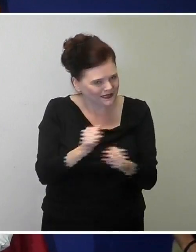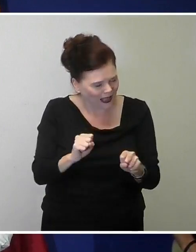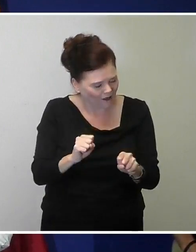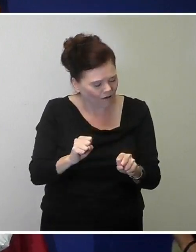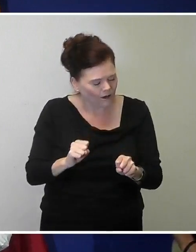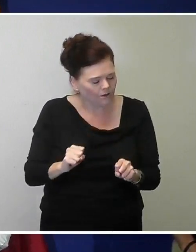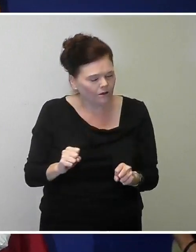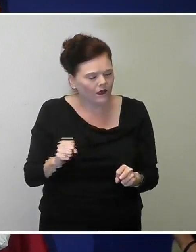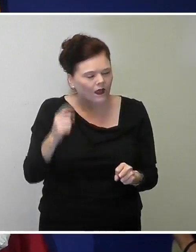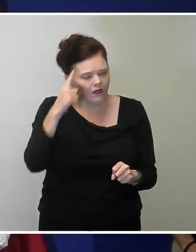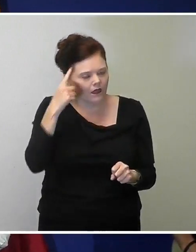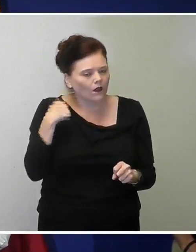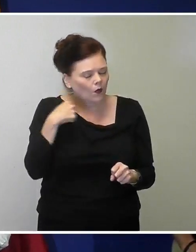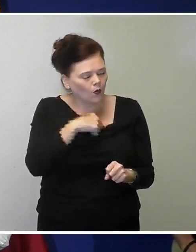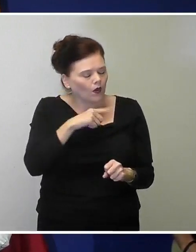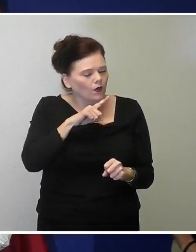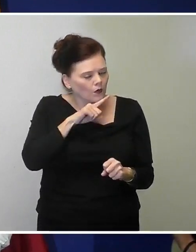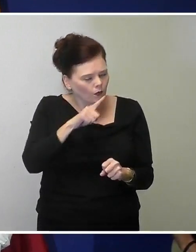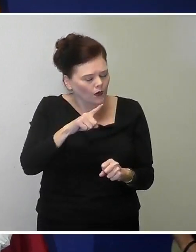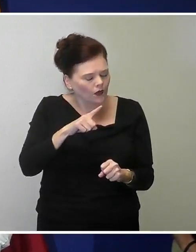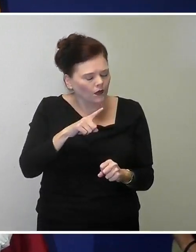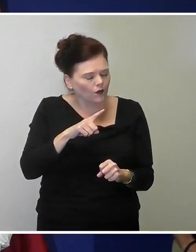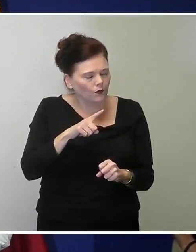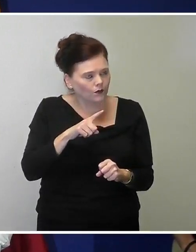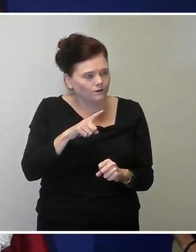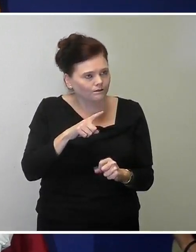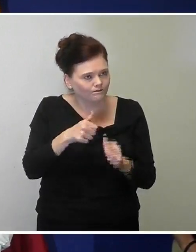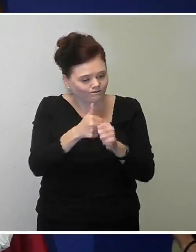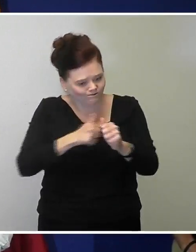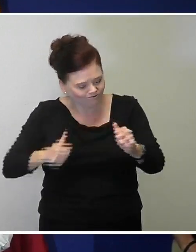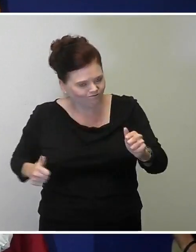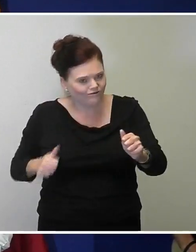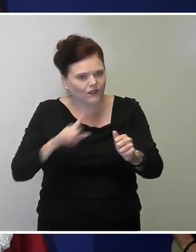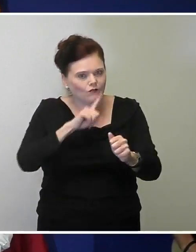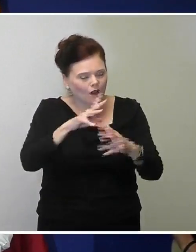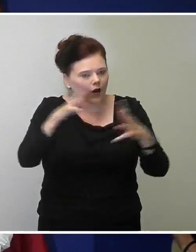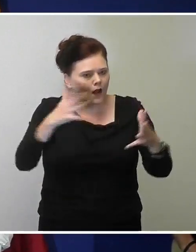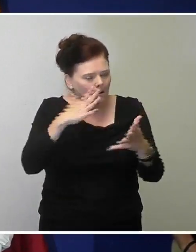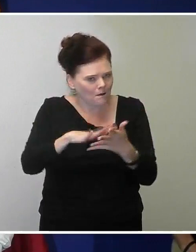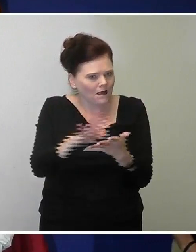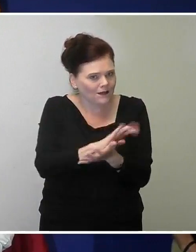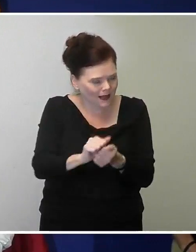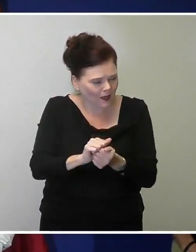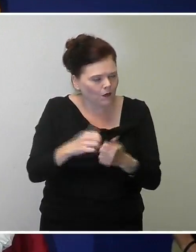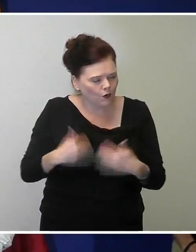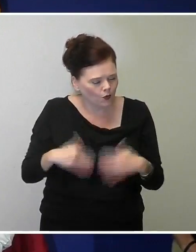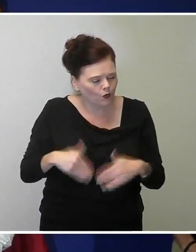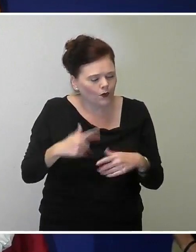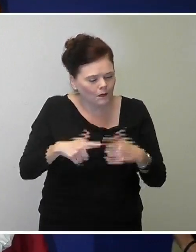TRAVELING AND TRAVEL SLOW AND BE SAFE. AGAIN, I THINK WE DODGED A BULLET.